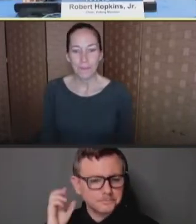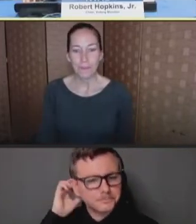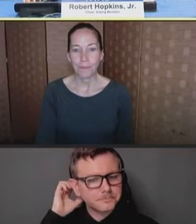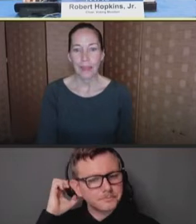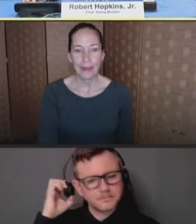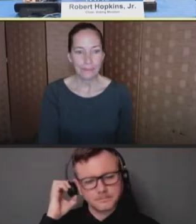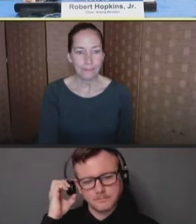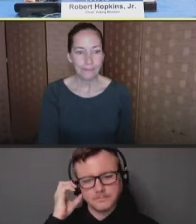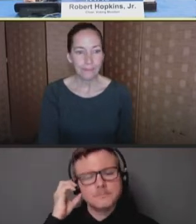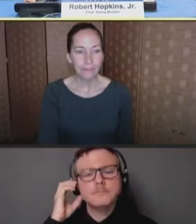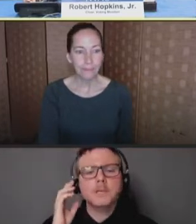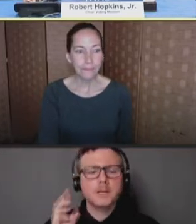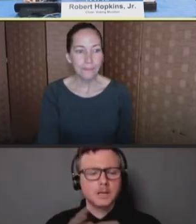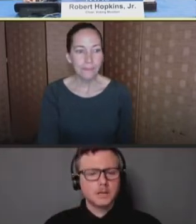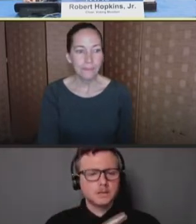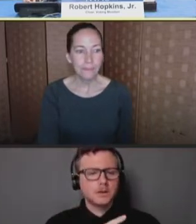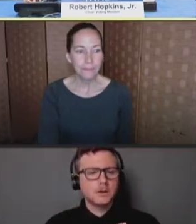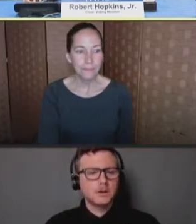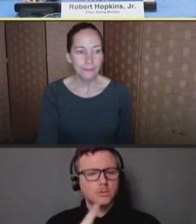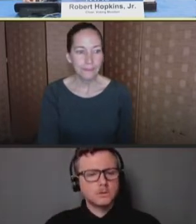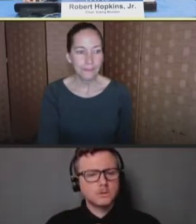threats and polio eradication.